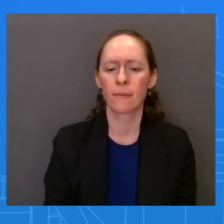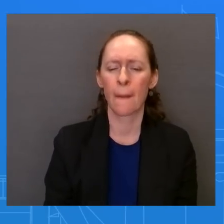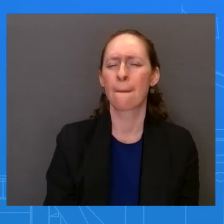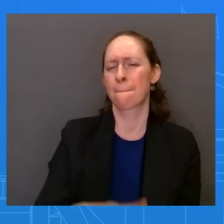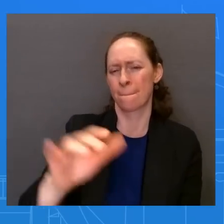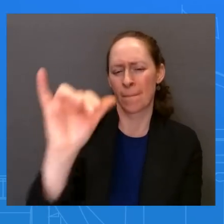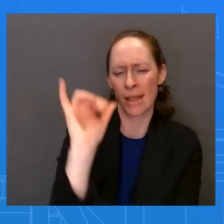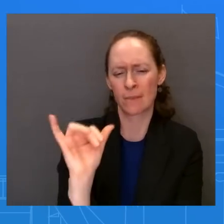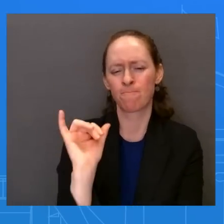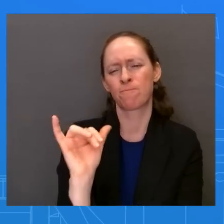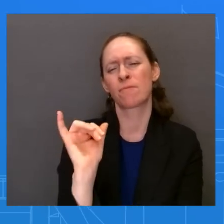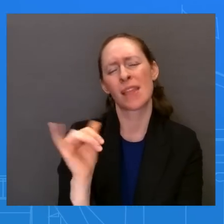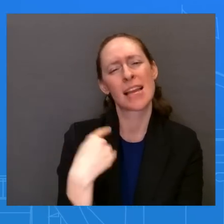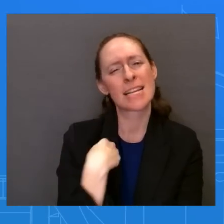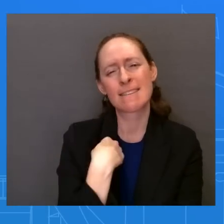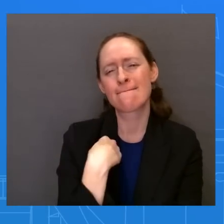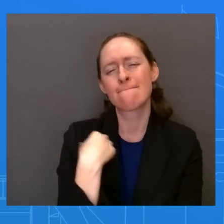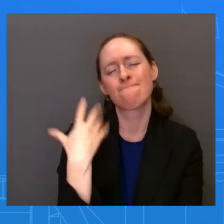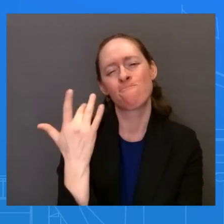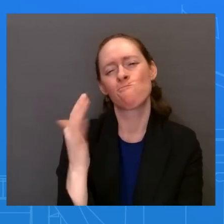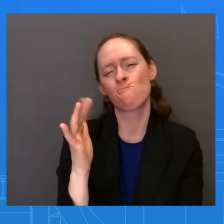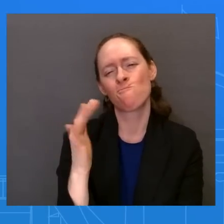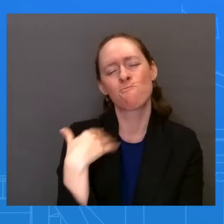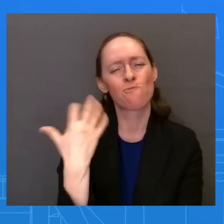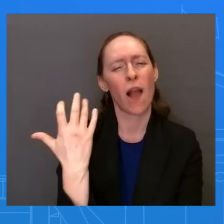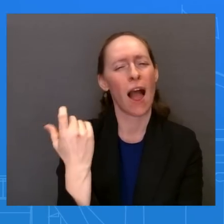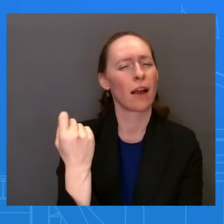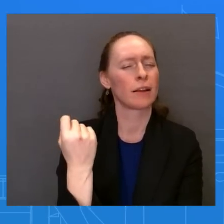given the frequency with which President Biden works in Delaware,